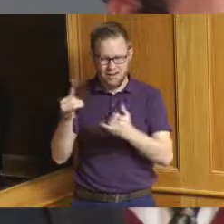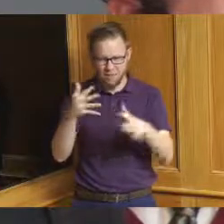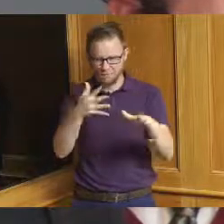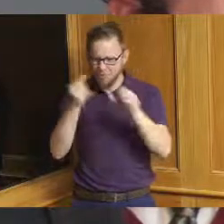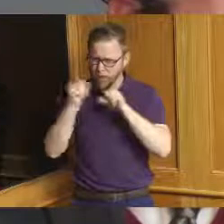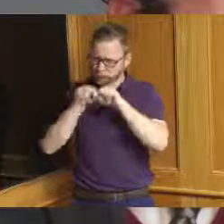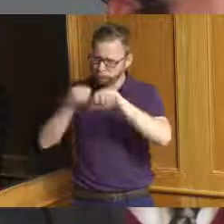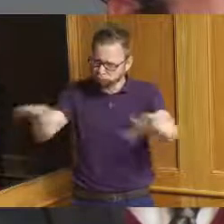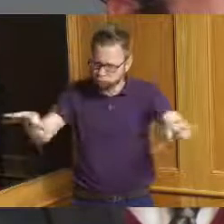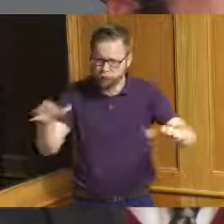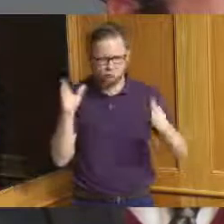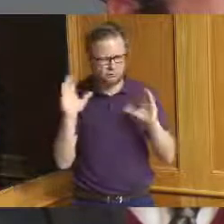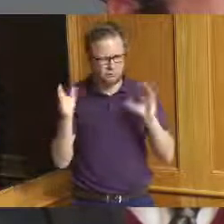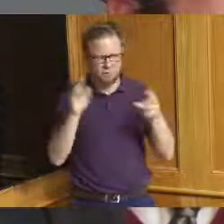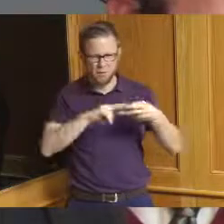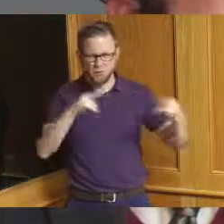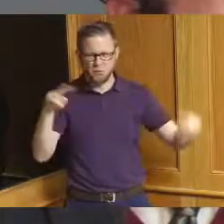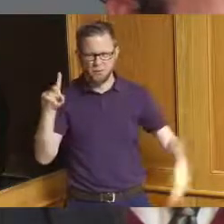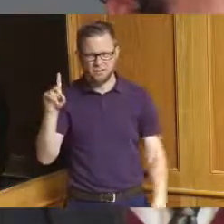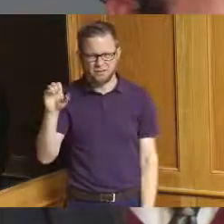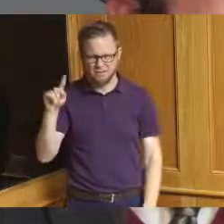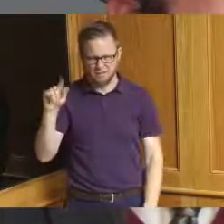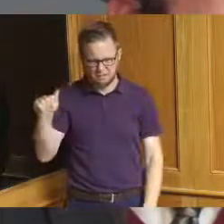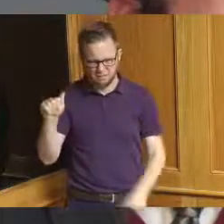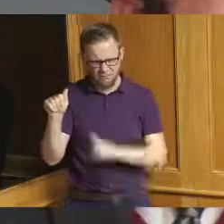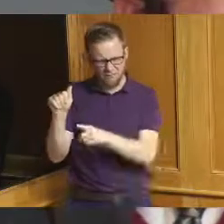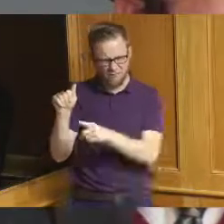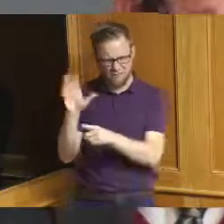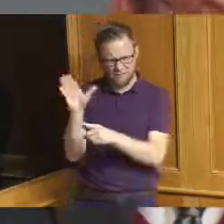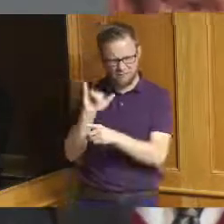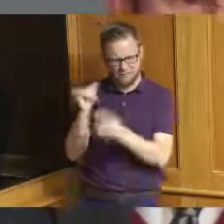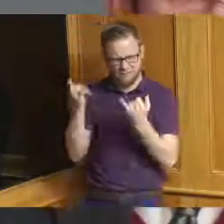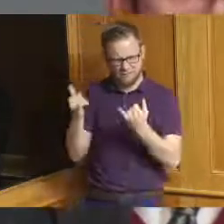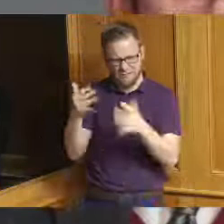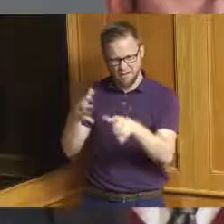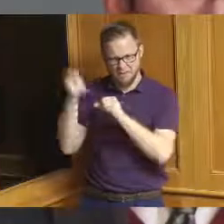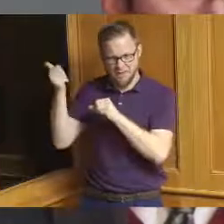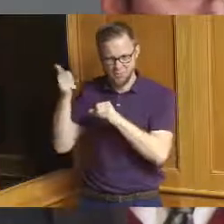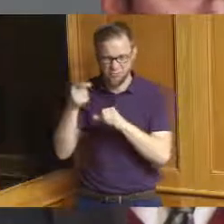can you put that in perspective do you do you have like an analysis or a comparative where